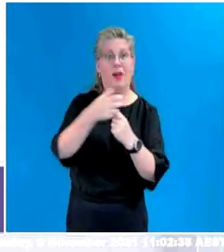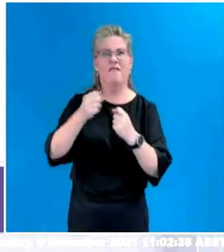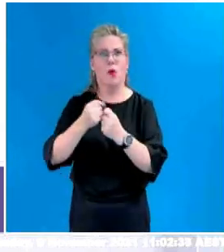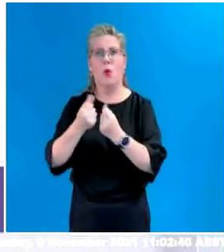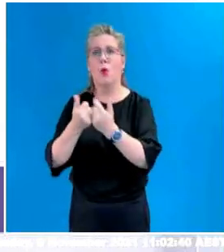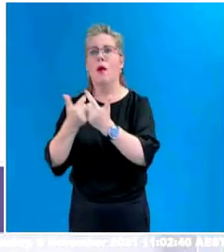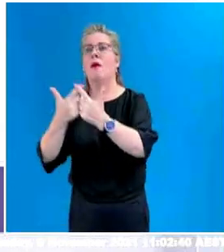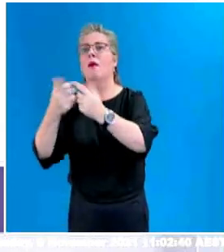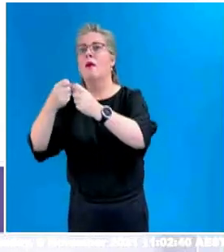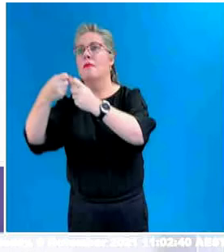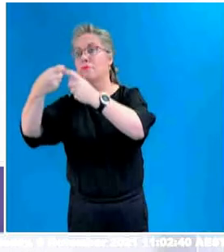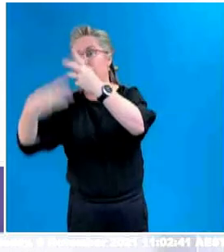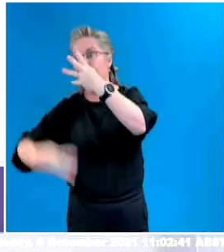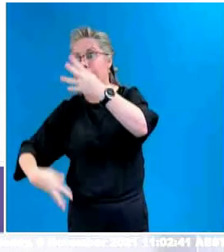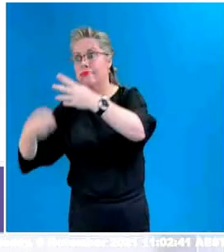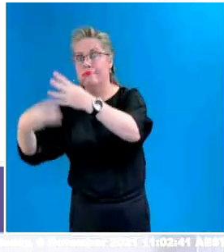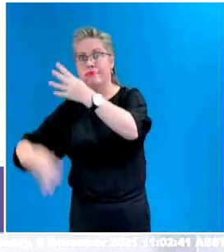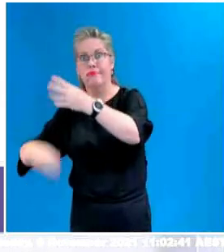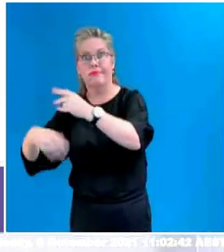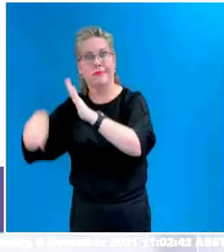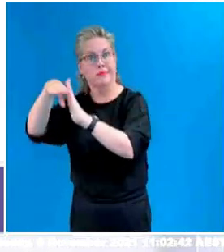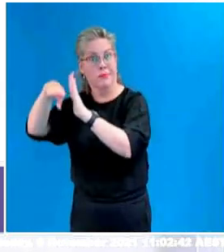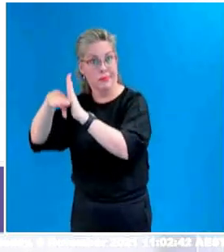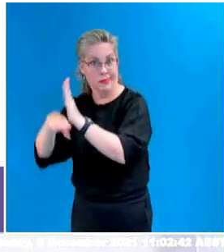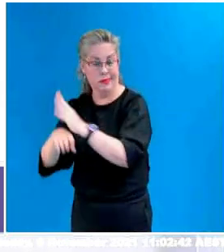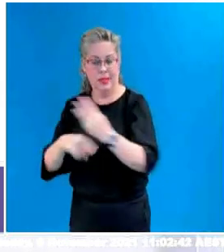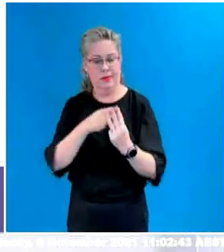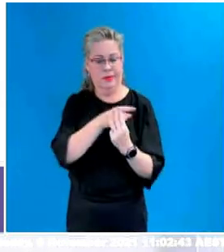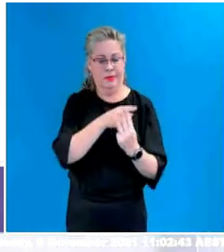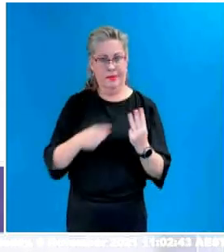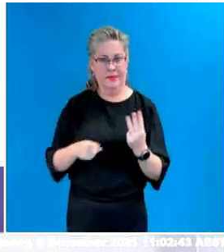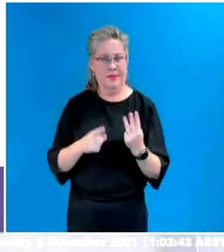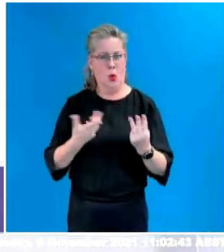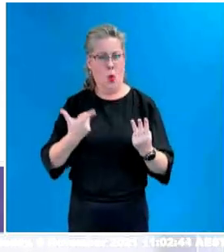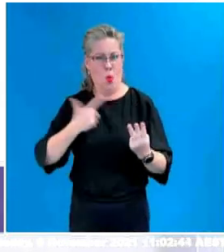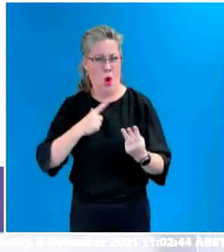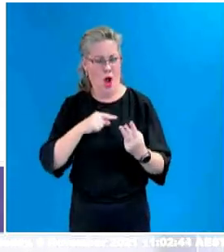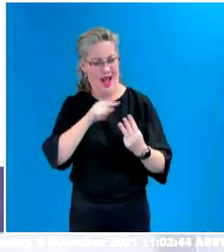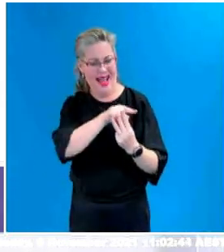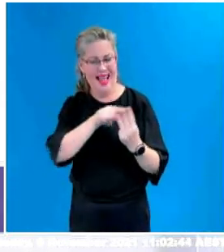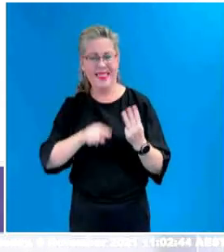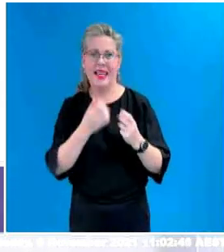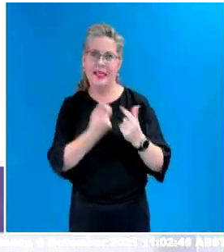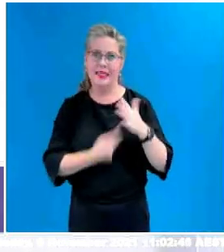are coming off 30 or 40 years of agitation and activism and interest at